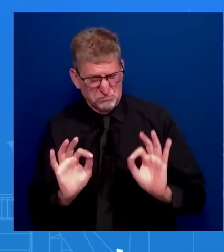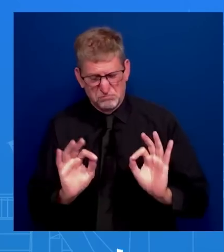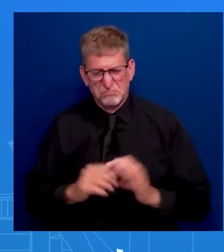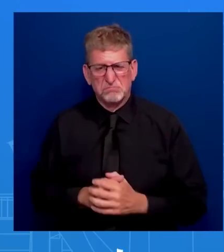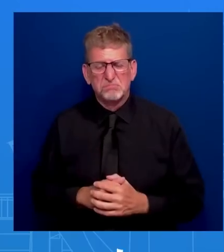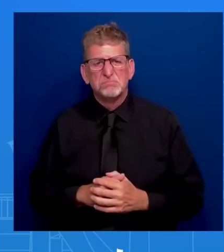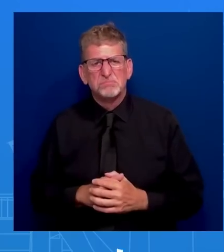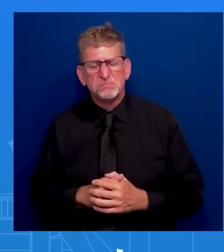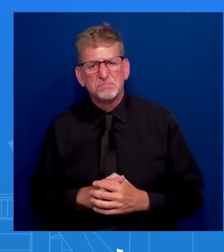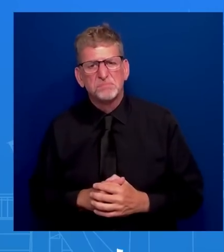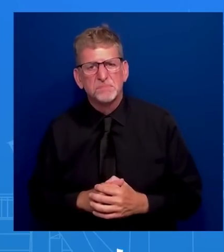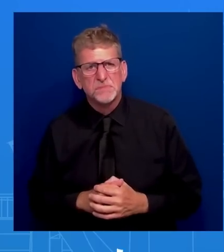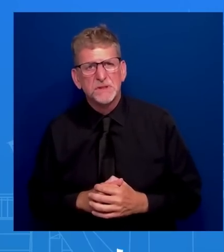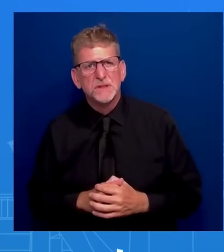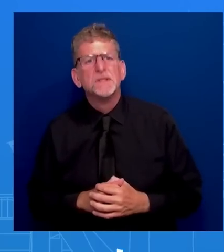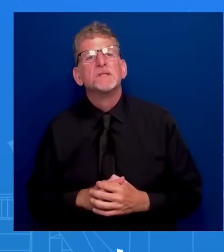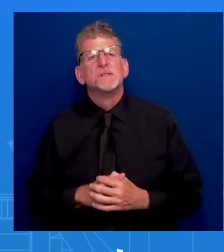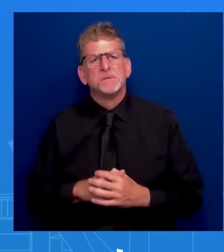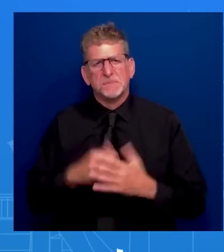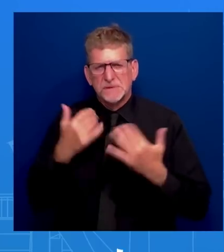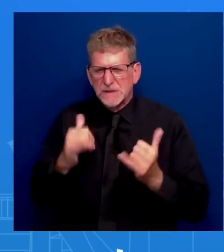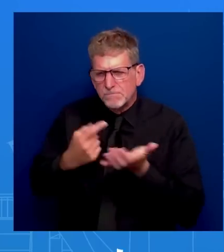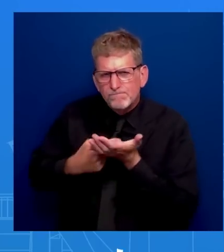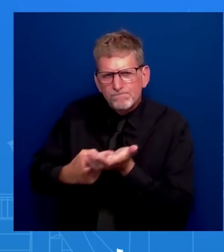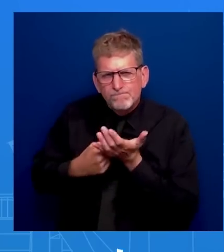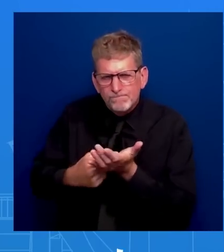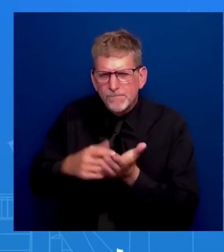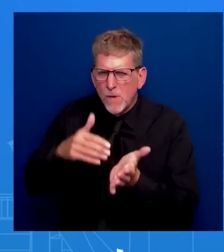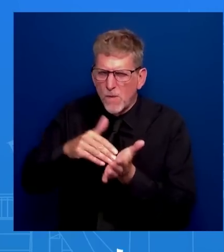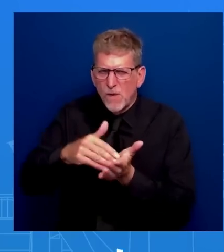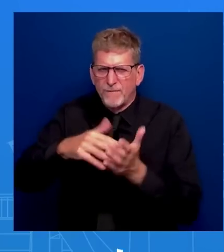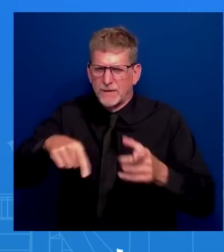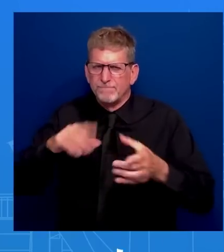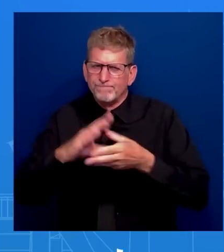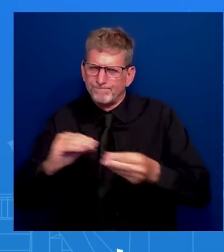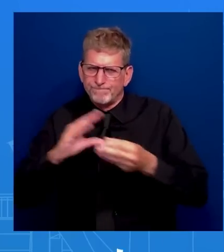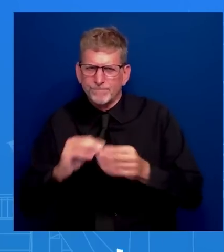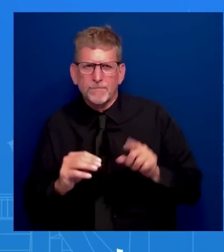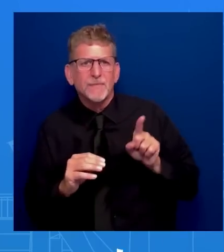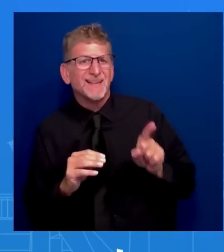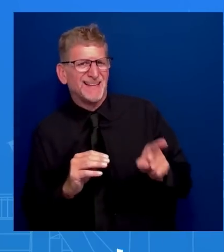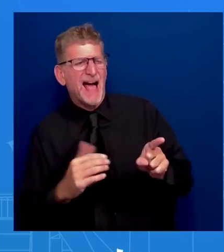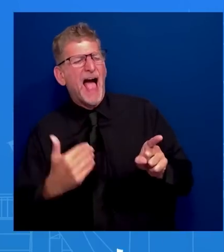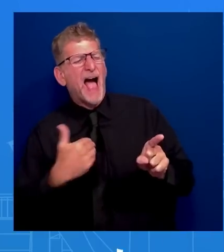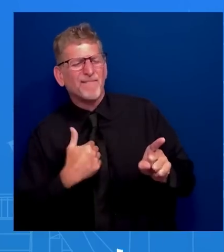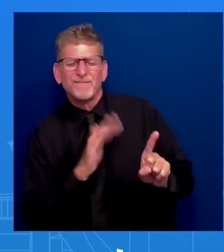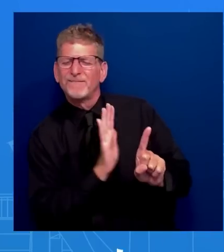that he experiences coughs from time to time, independent of him getting COVID.